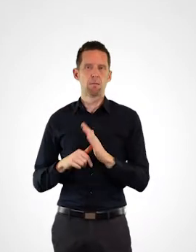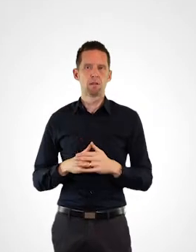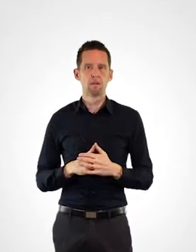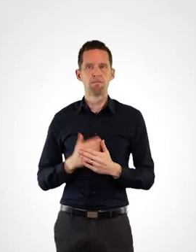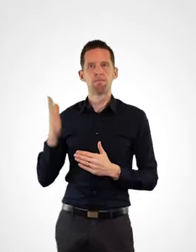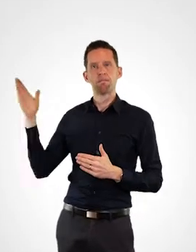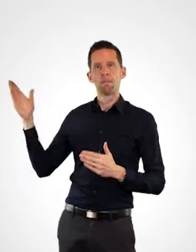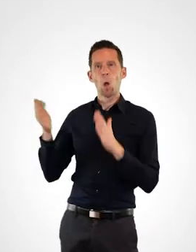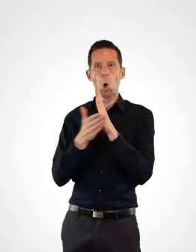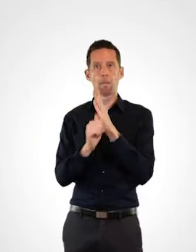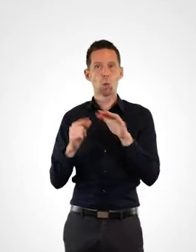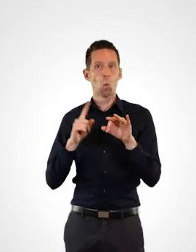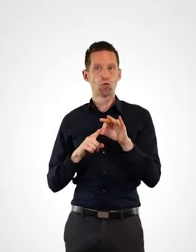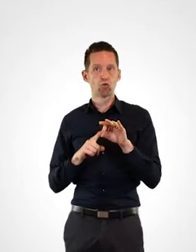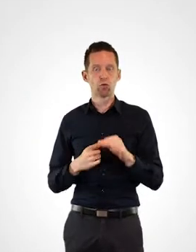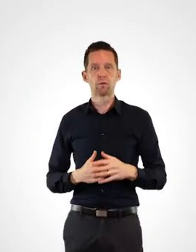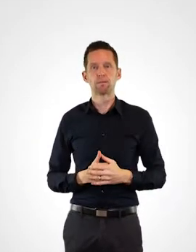So here's an example of the competence question